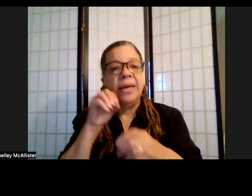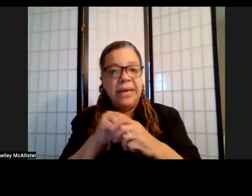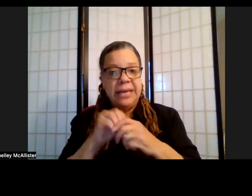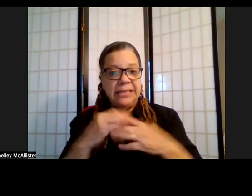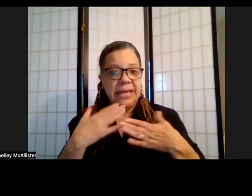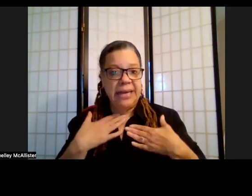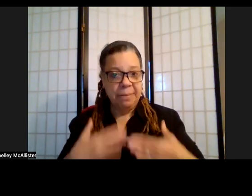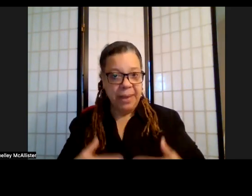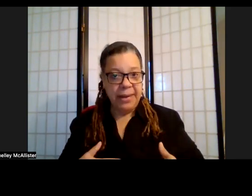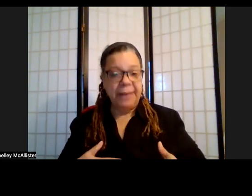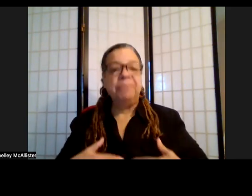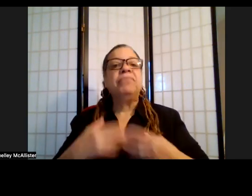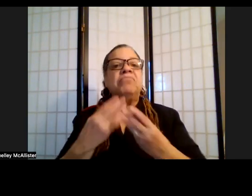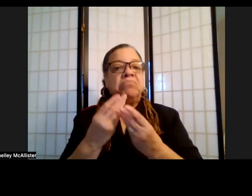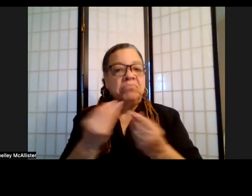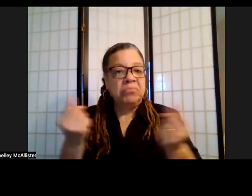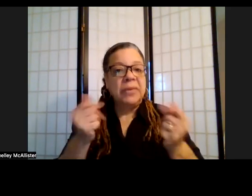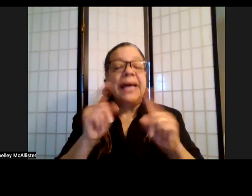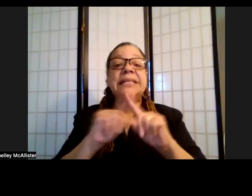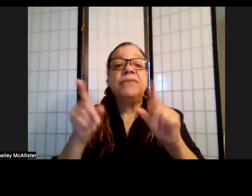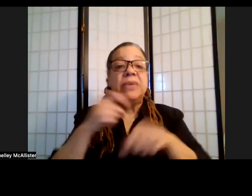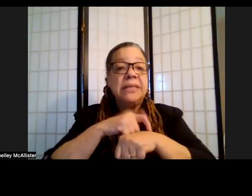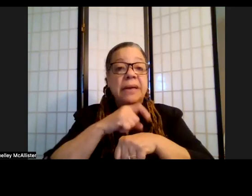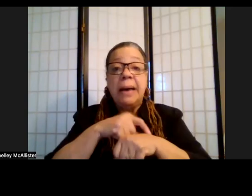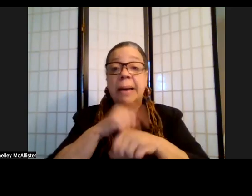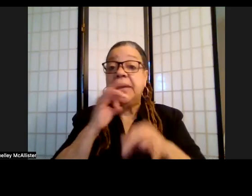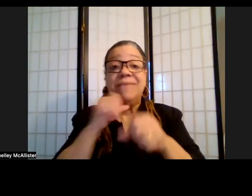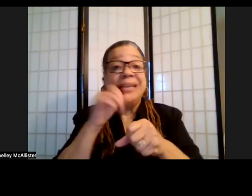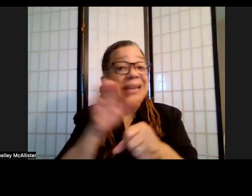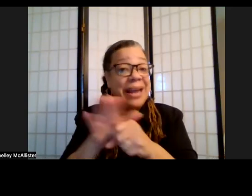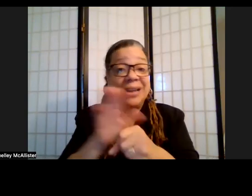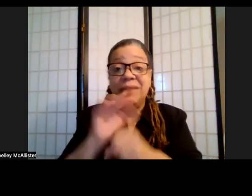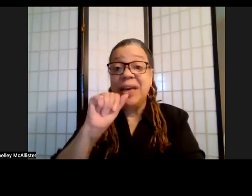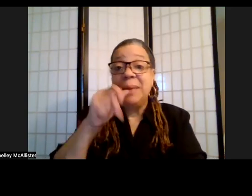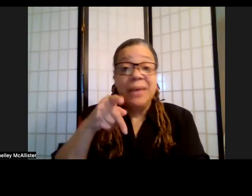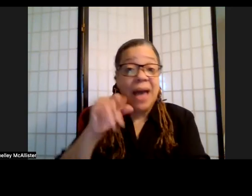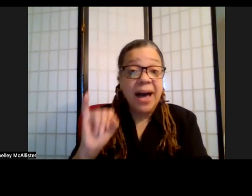times. However, if a drug does not release enough API, or does not even *have* enough API, the bacteria would